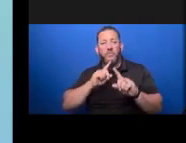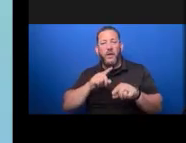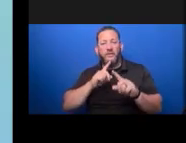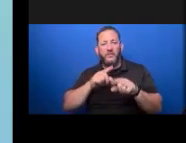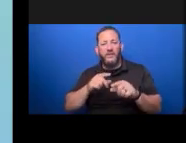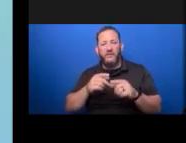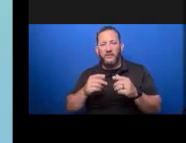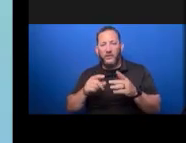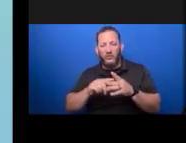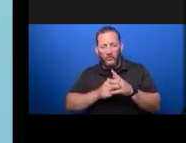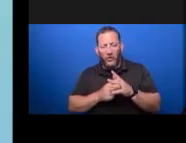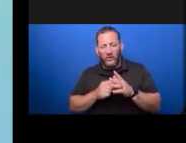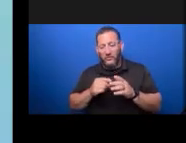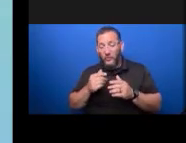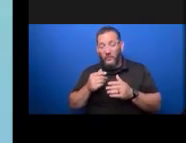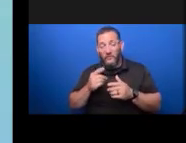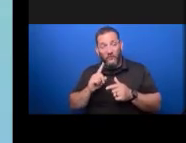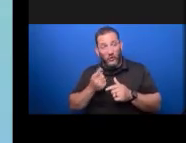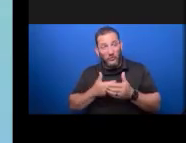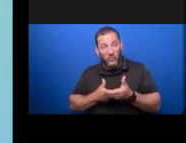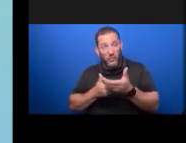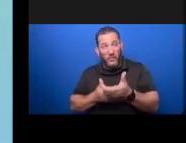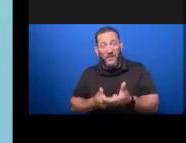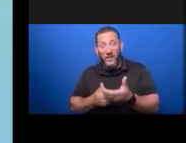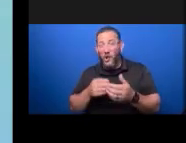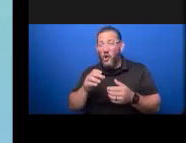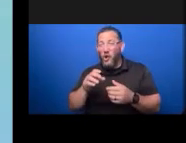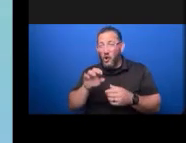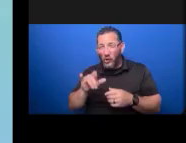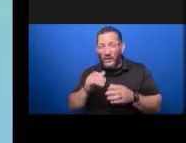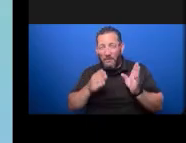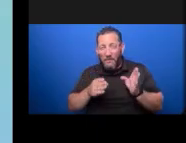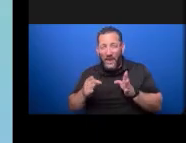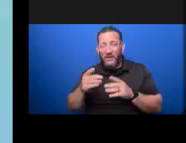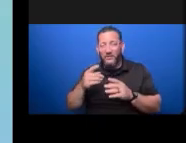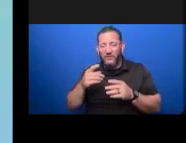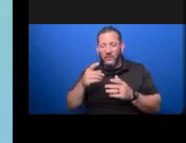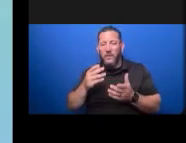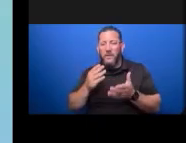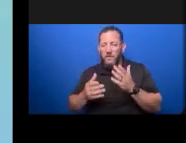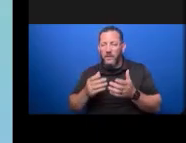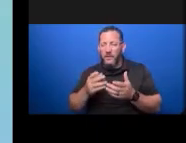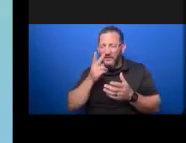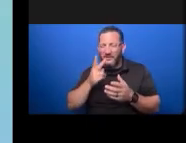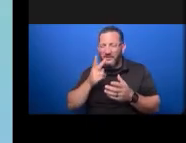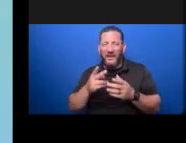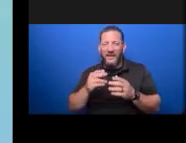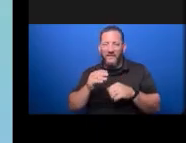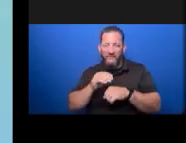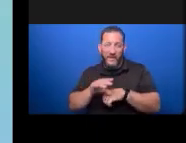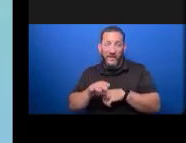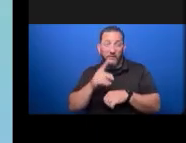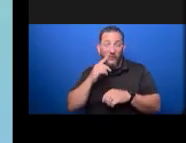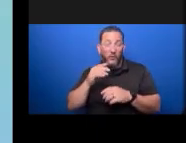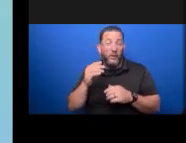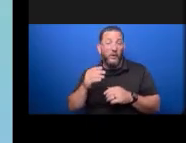of life, and early patterns of sensory processing may produce effects on later social communication skill and